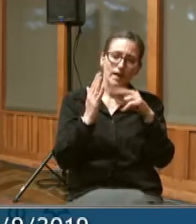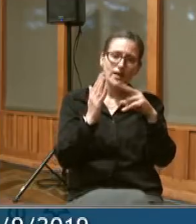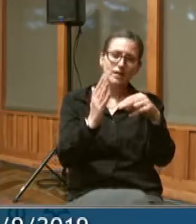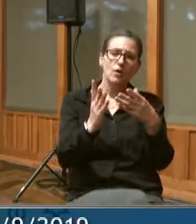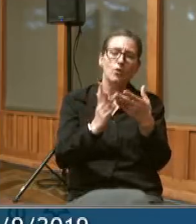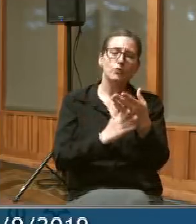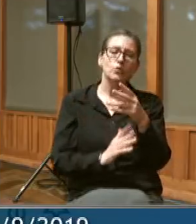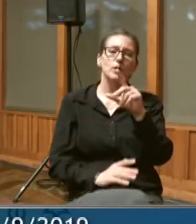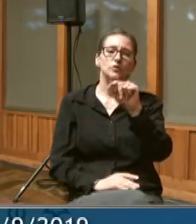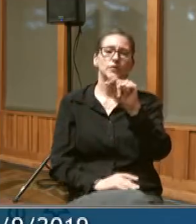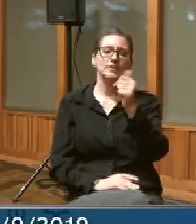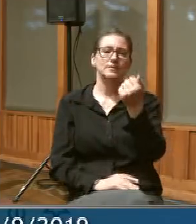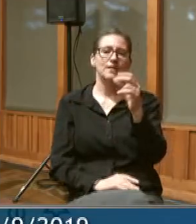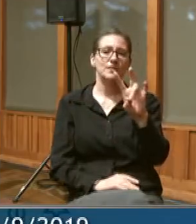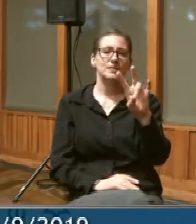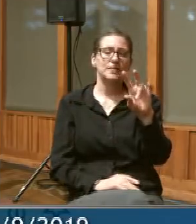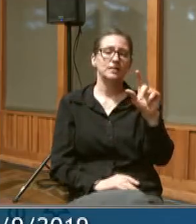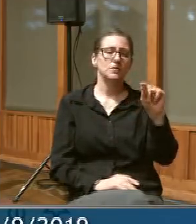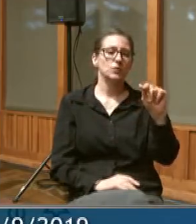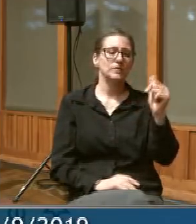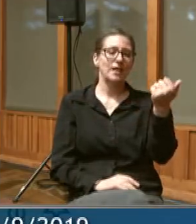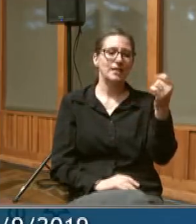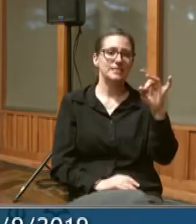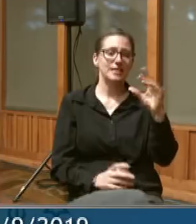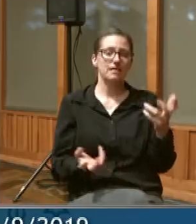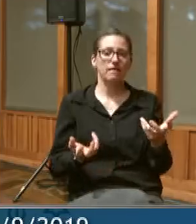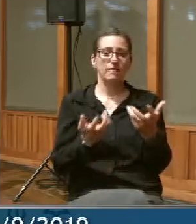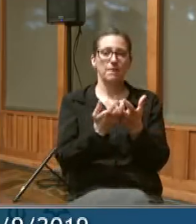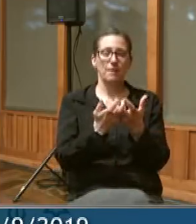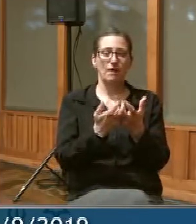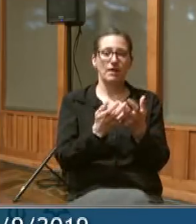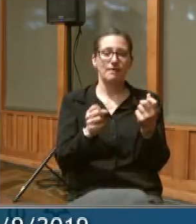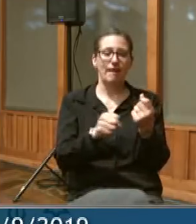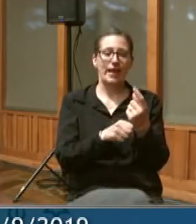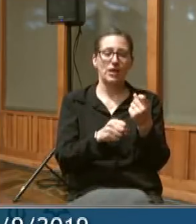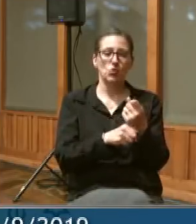MEMBERS. I COULD ONLY SKIM THE